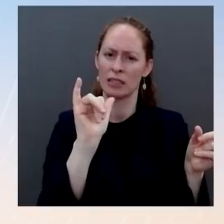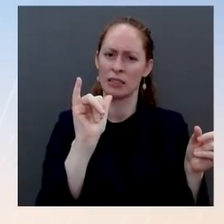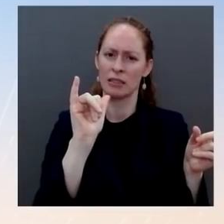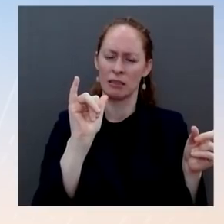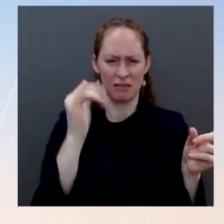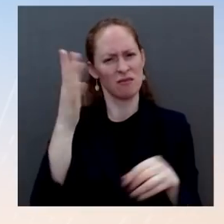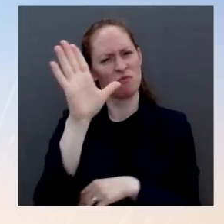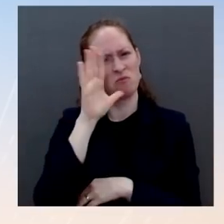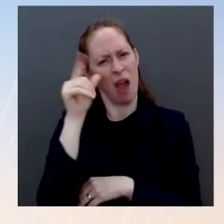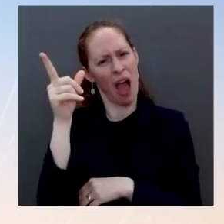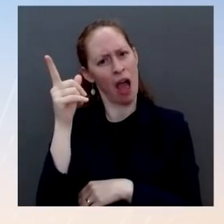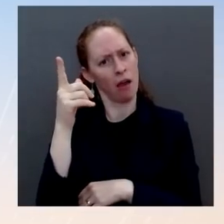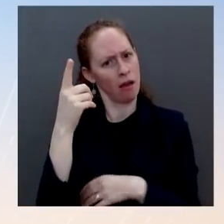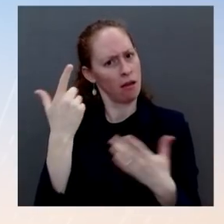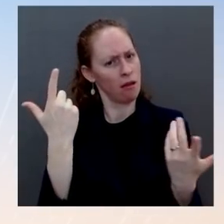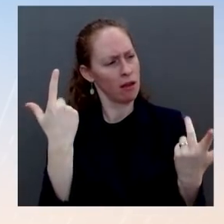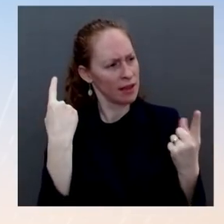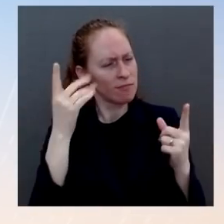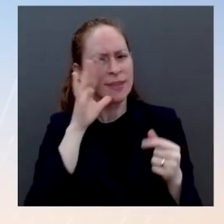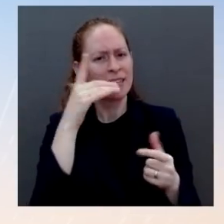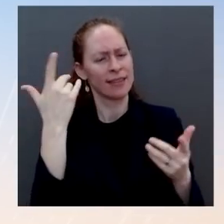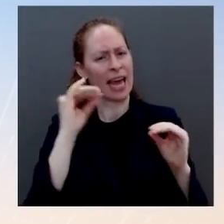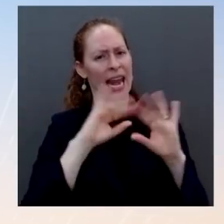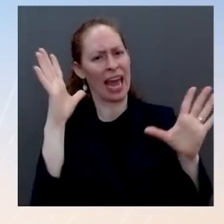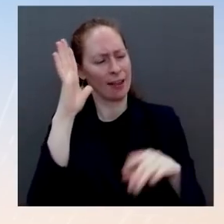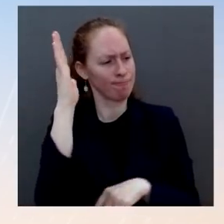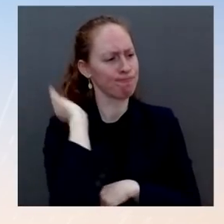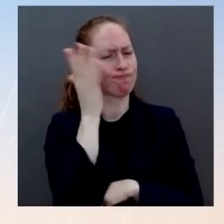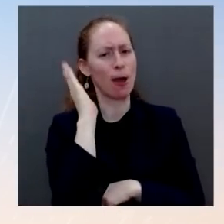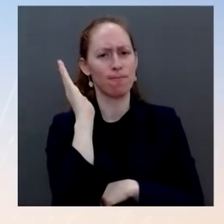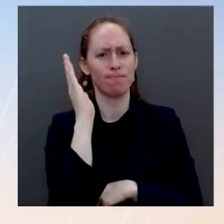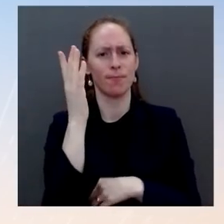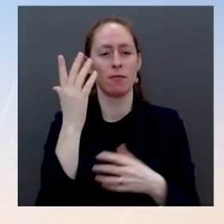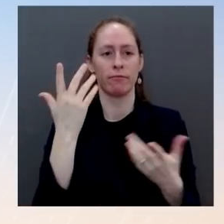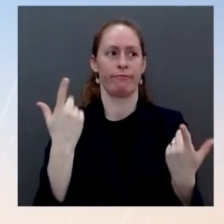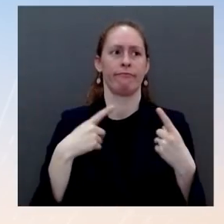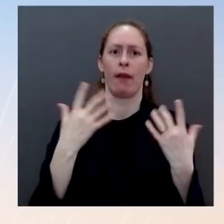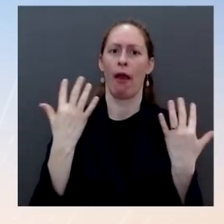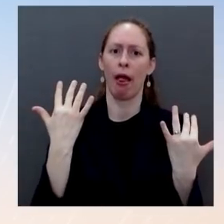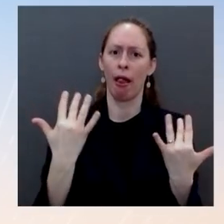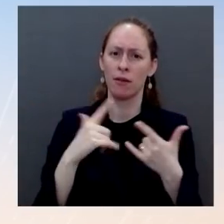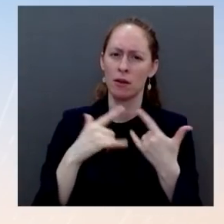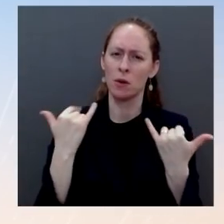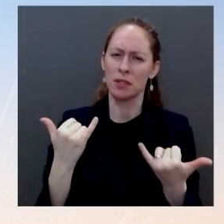Ms. Psaki: Well, again, I would say the President, in our view, has not backed down ever, at any point,